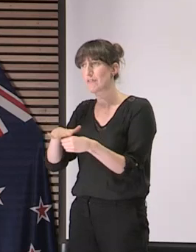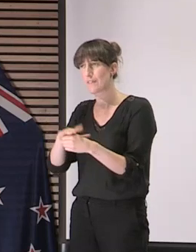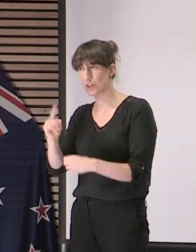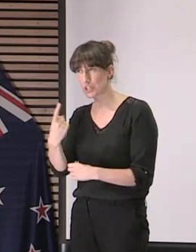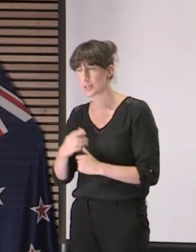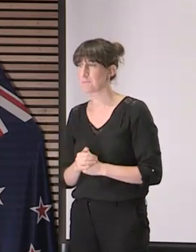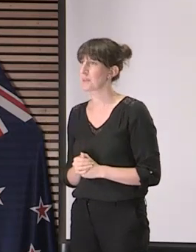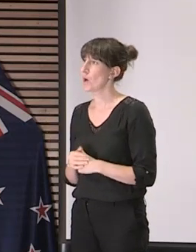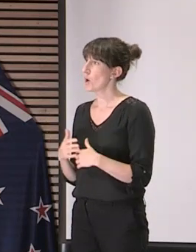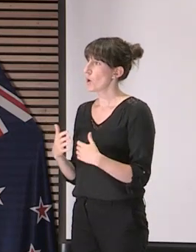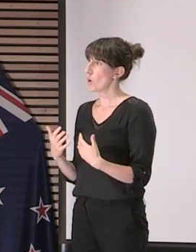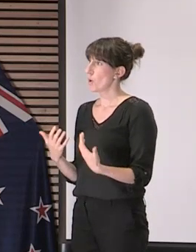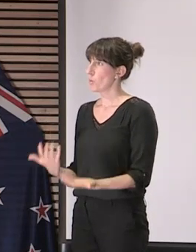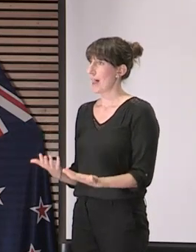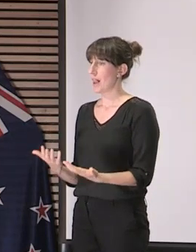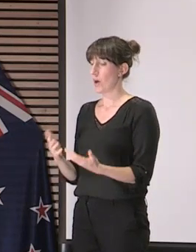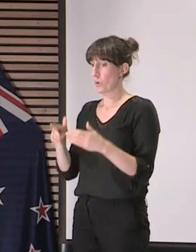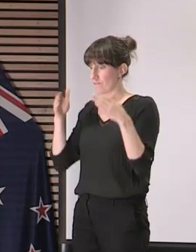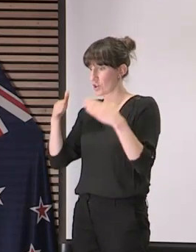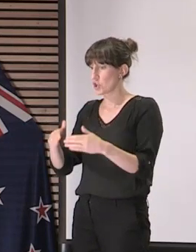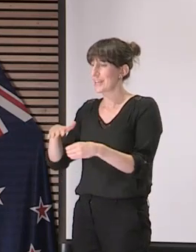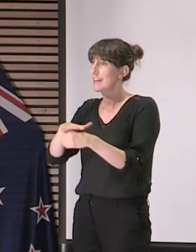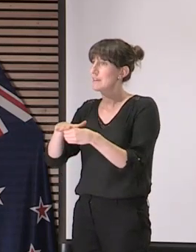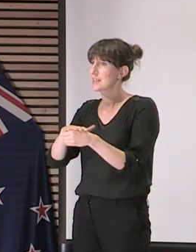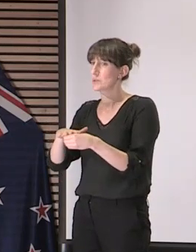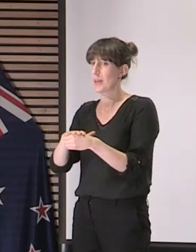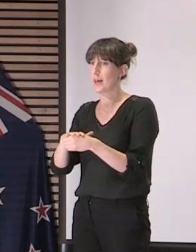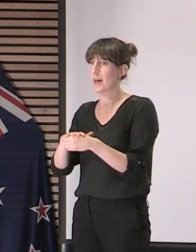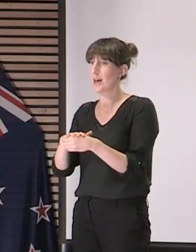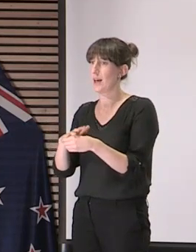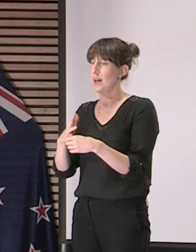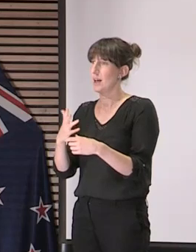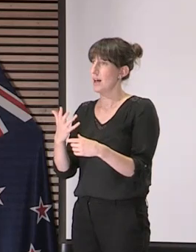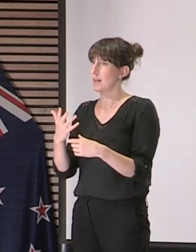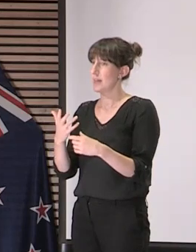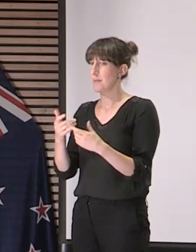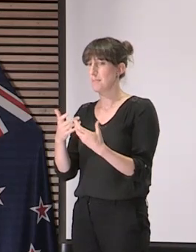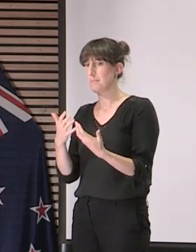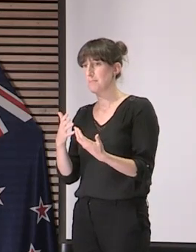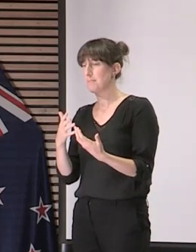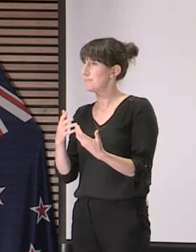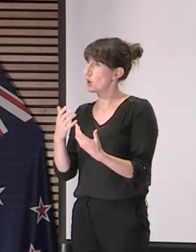Some of the lower socioeconomic areas, poor